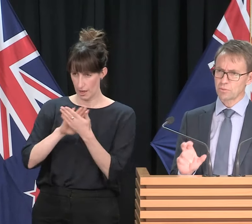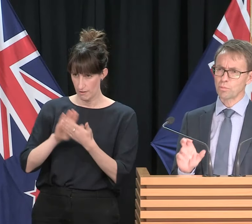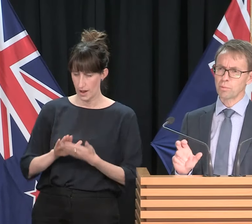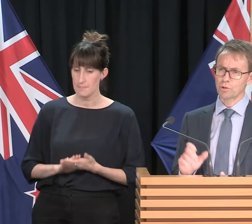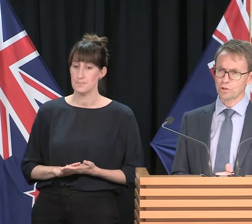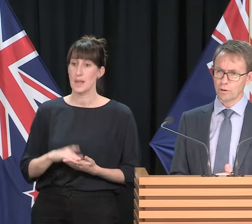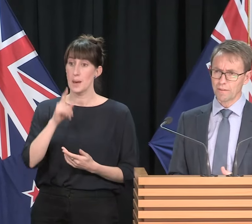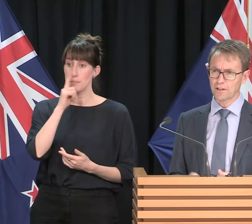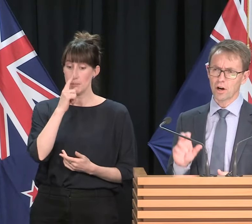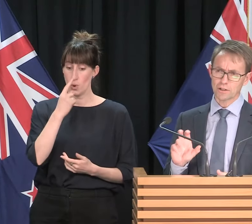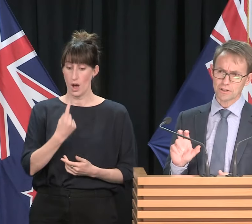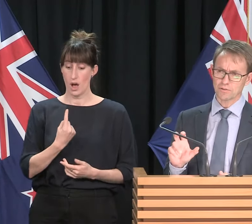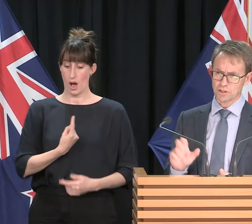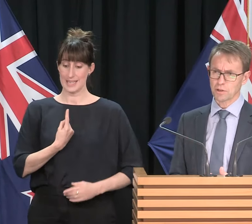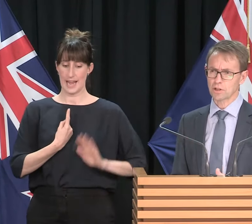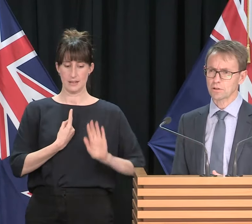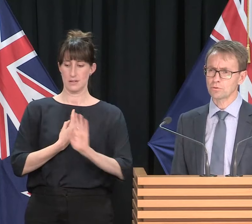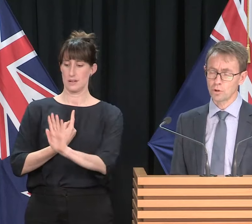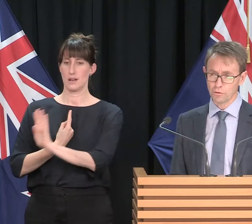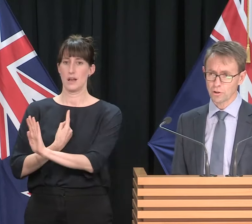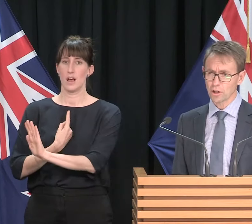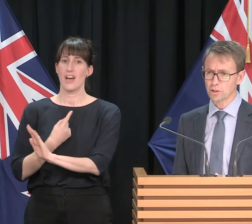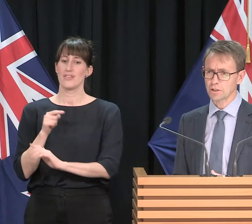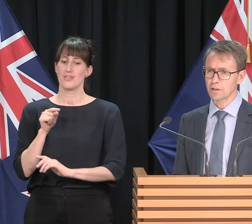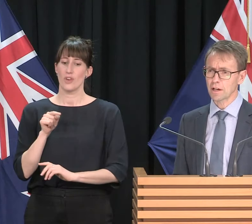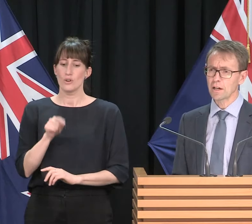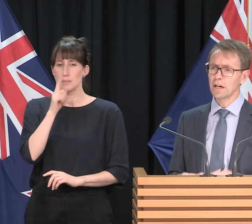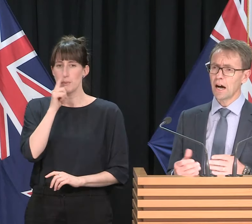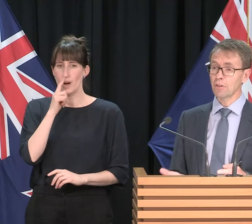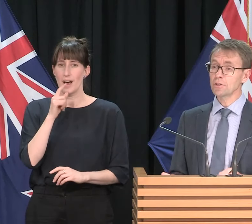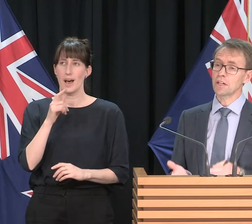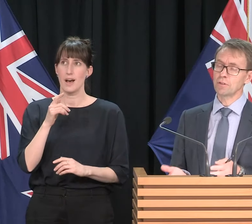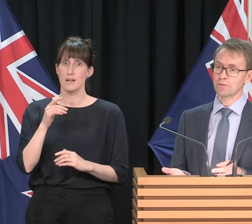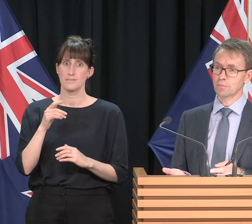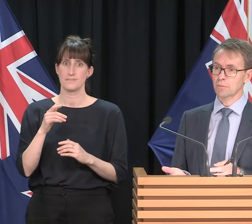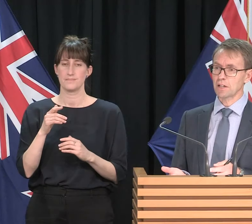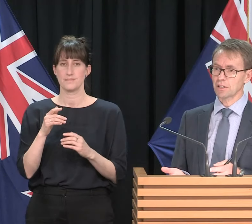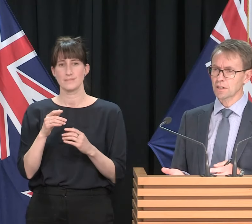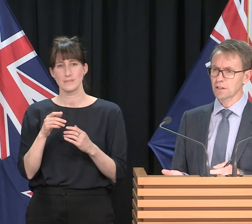which will be available on Saturday. The testing will